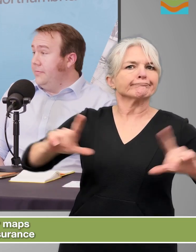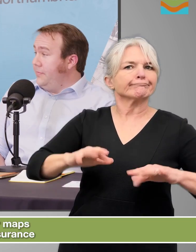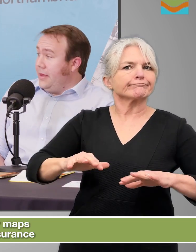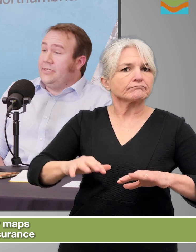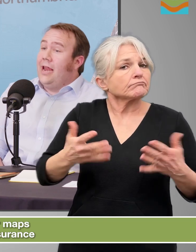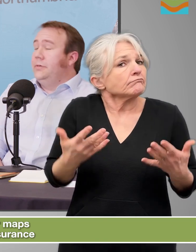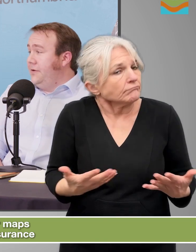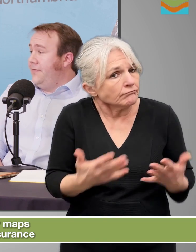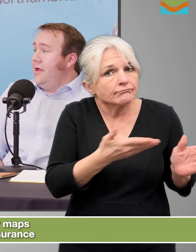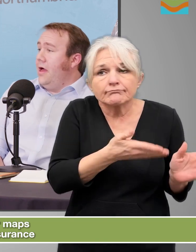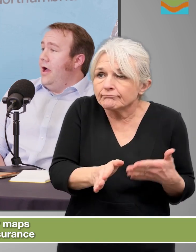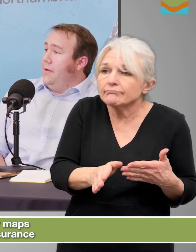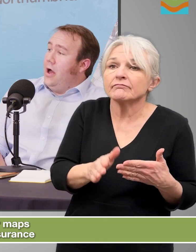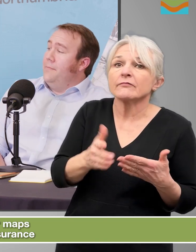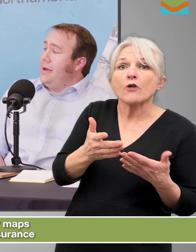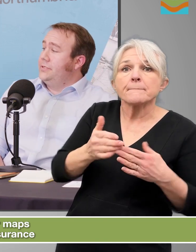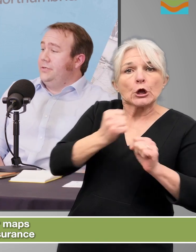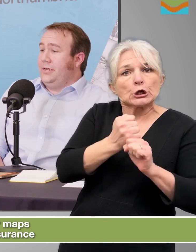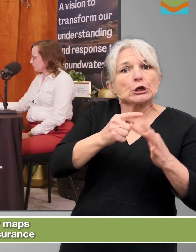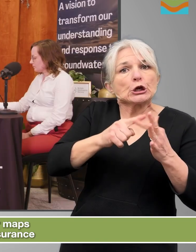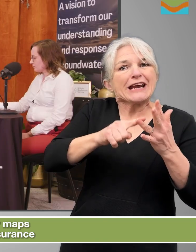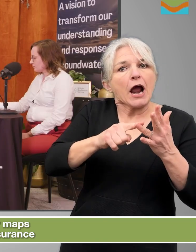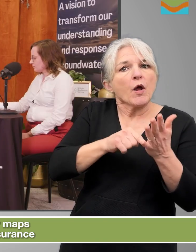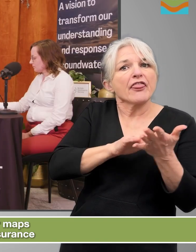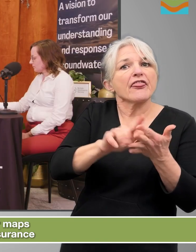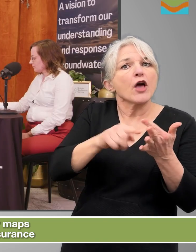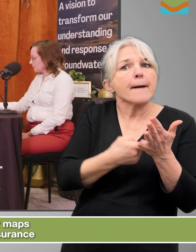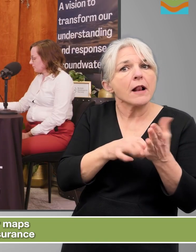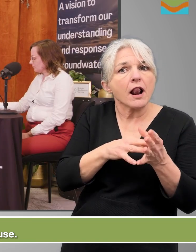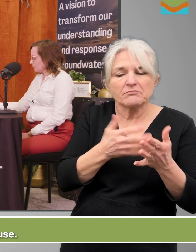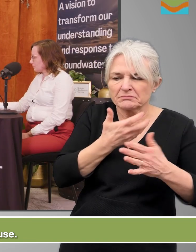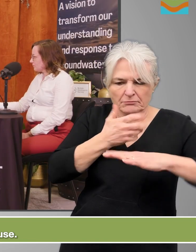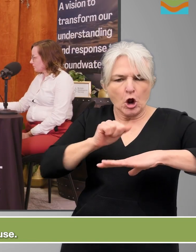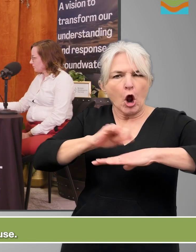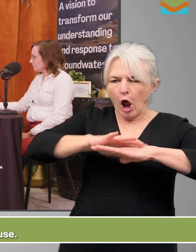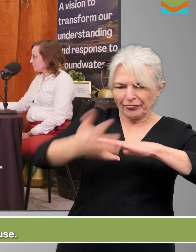and there's an element of our maps that actually goes into your insurance premiums if you have a house.